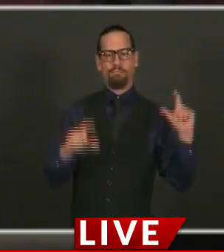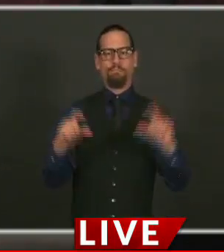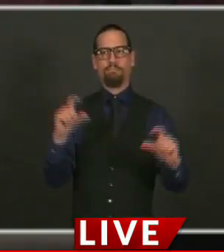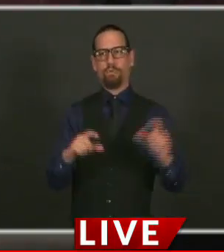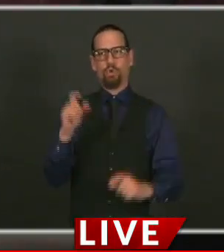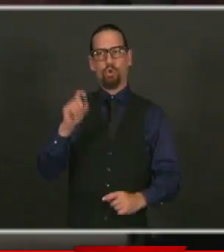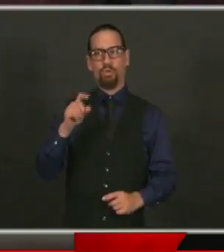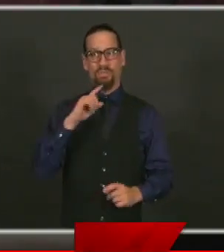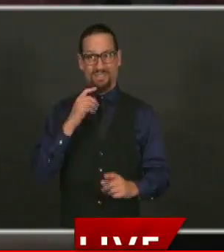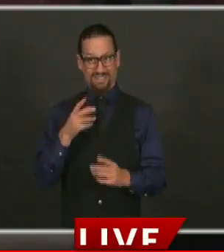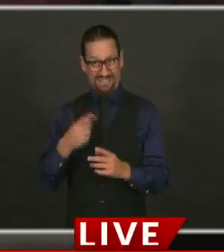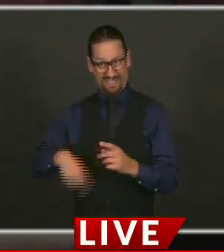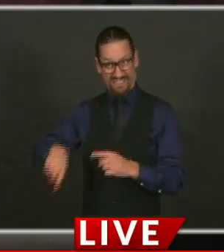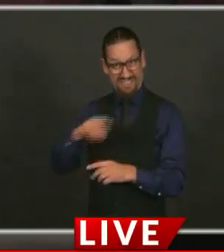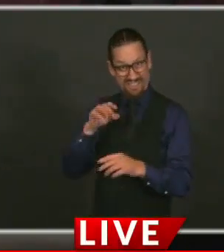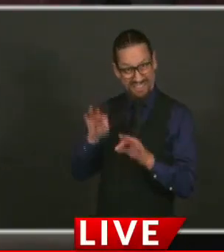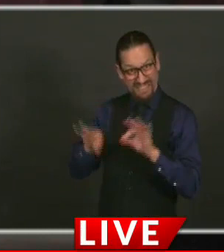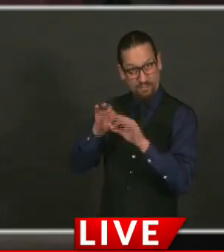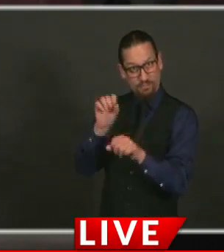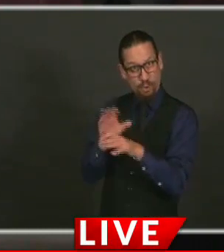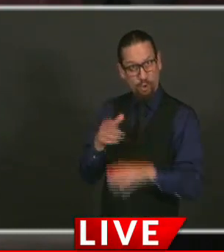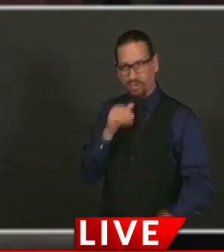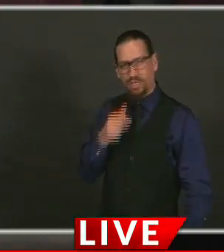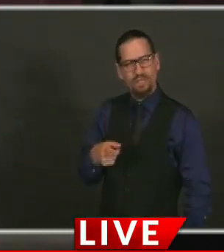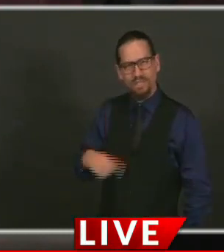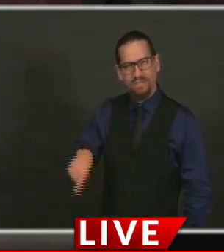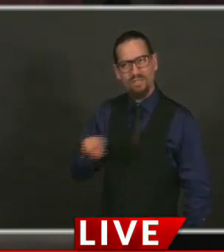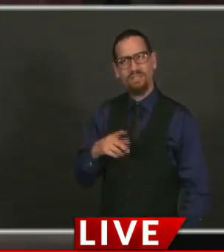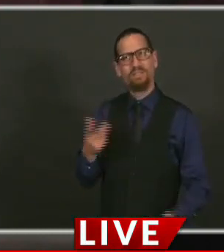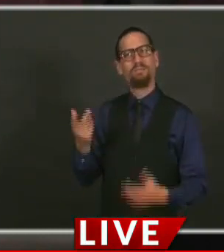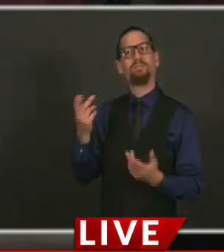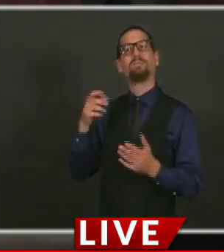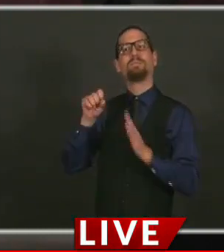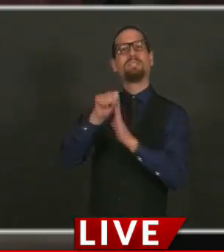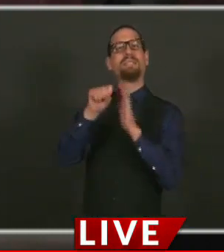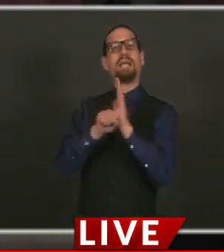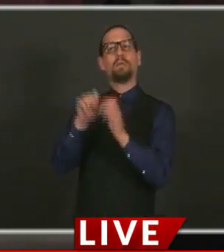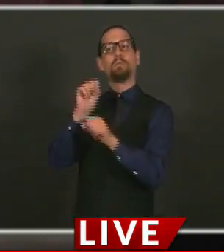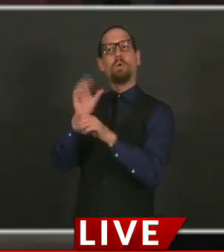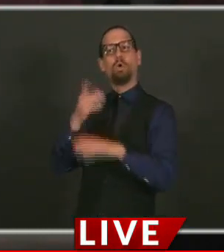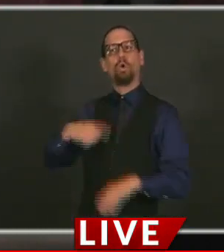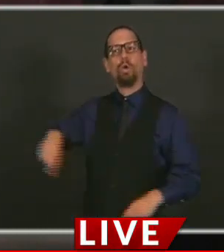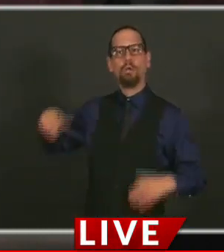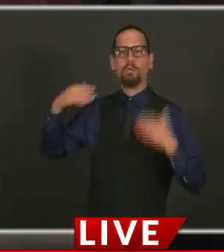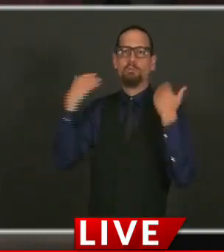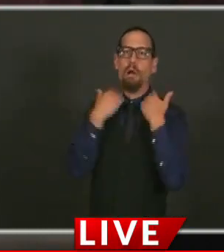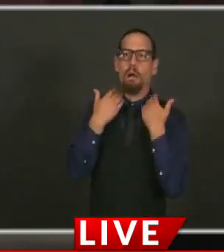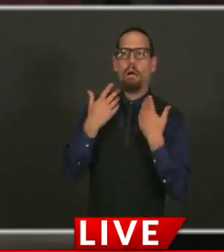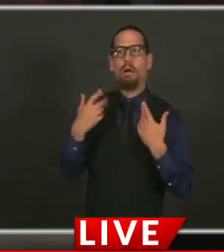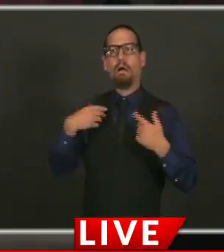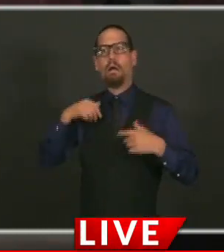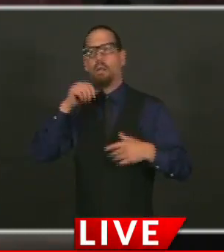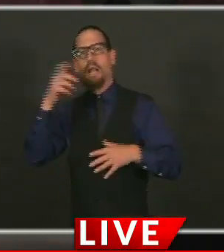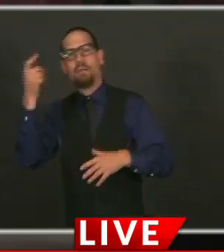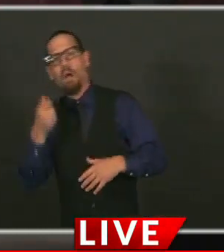SHARED SACRIFICE. STATE EMPLOYEES SHYAM NOT TRYING TO CUT ESSENTIAL WORKERS, BUT